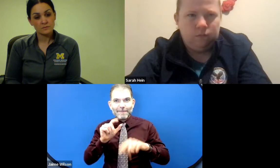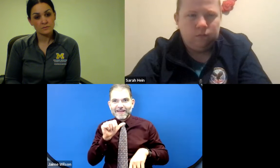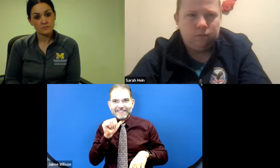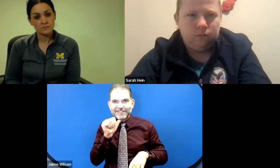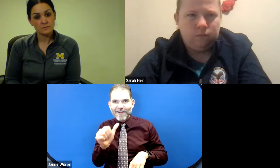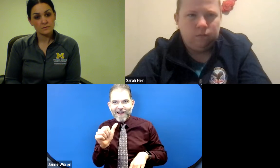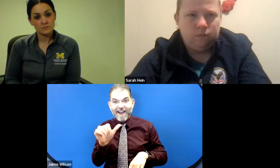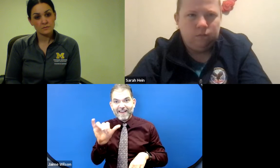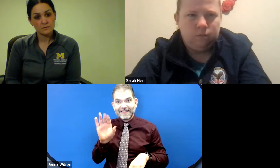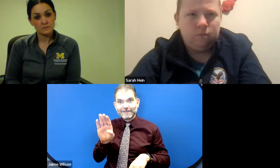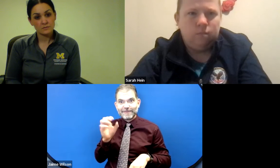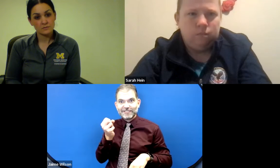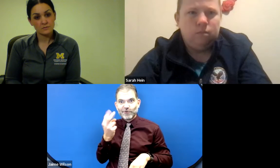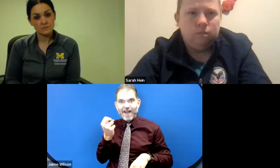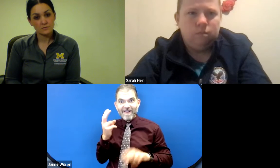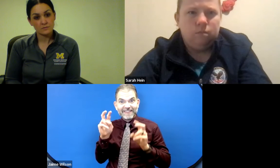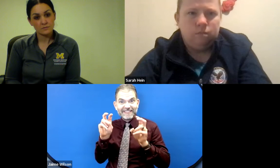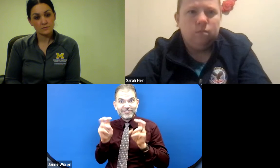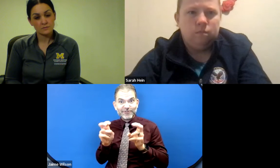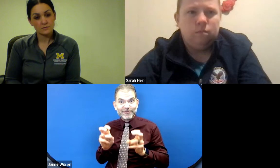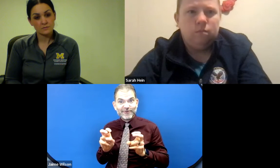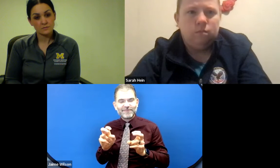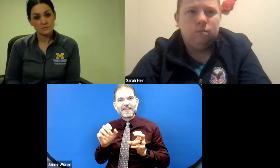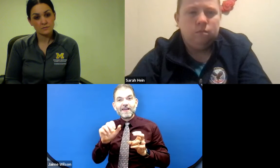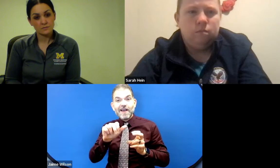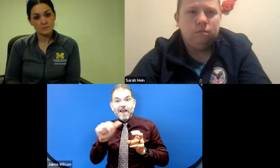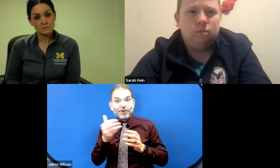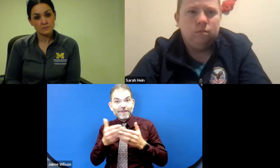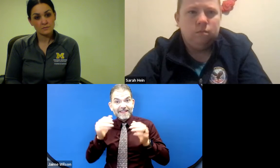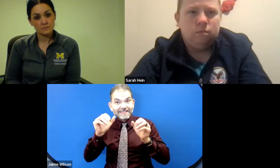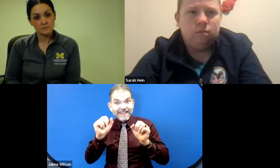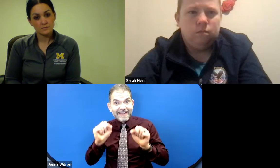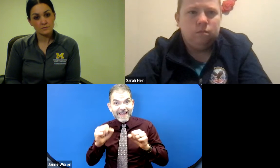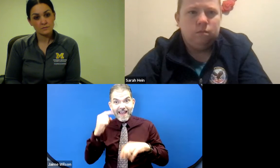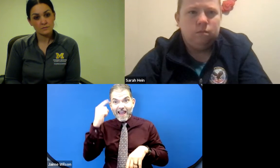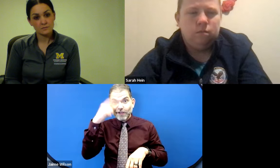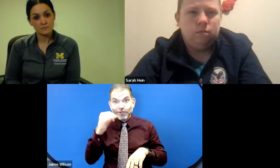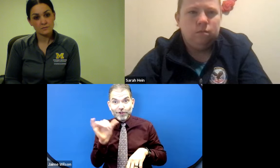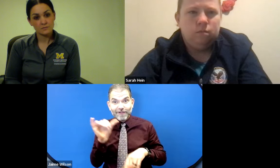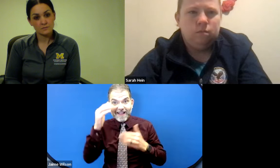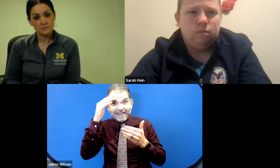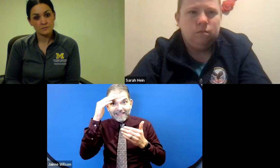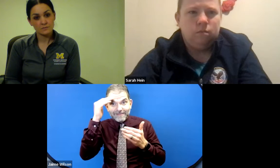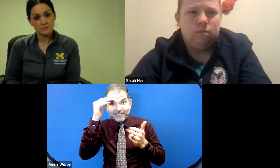ASL Interpreter: that can look like dementia. But it's not which is a vitamin b 12 deficiency or issue.